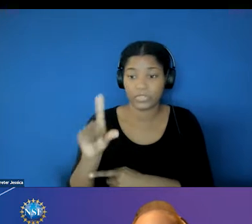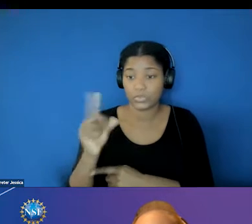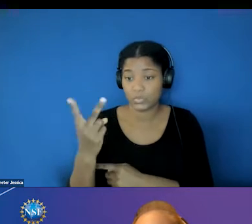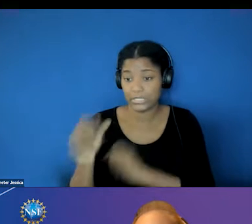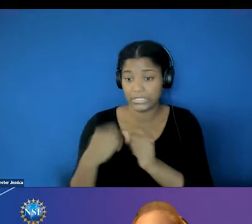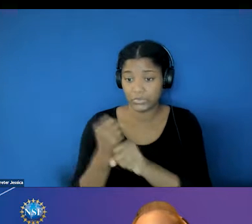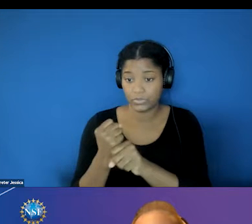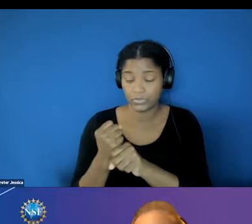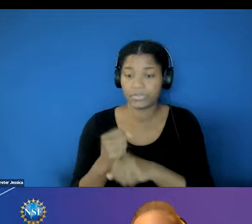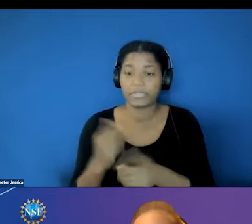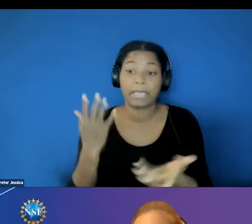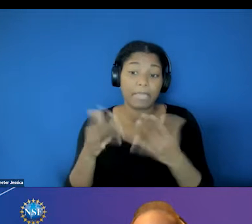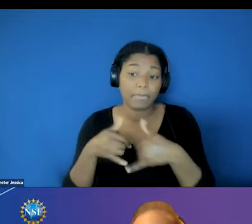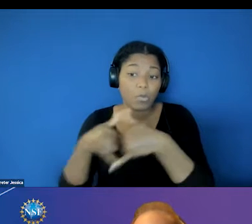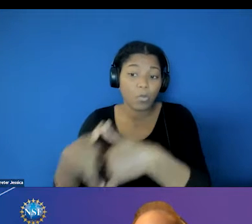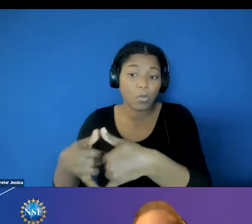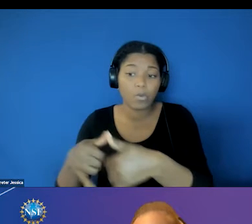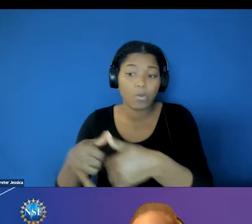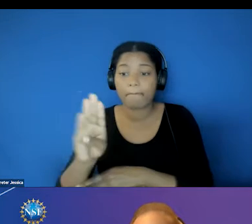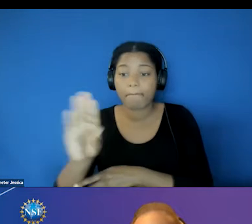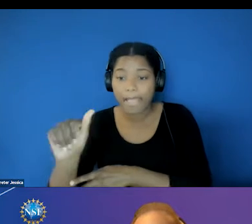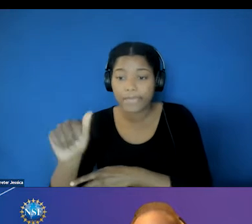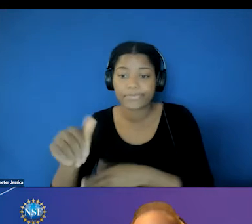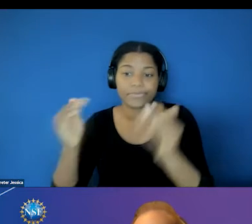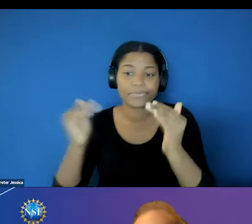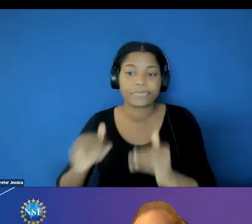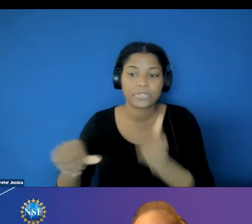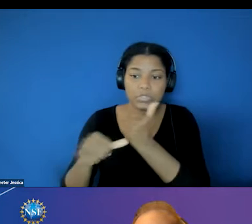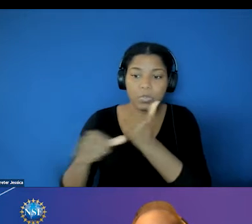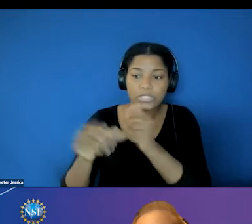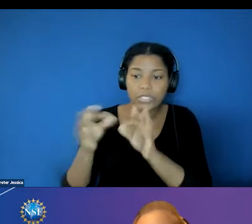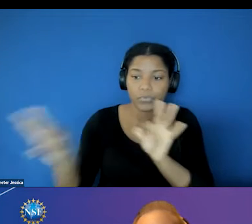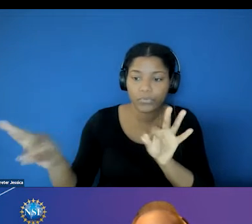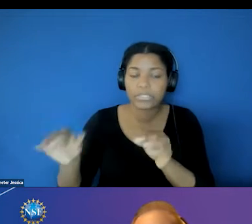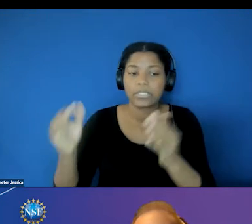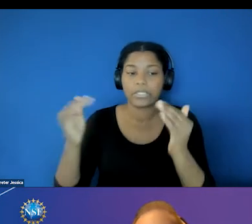bachelor's or associates degrees, or master's degrees in NSF supported fields.